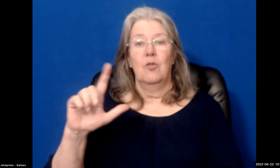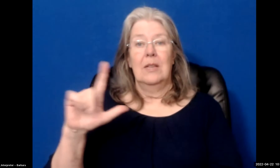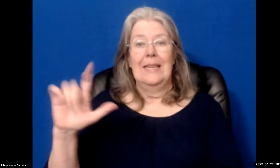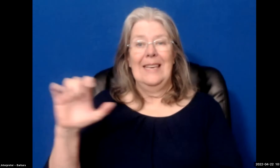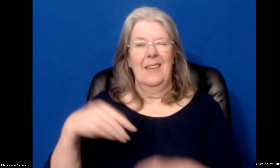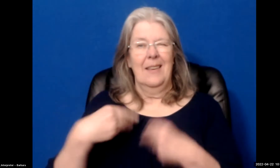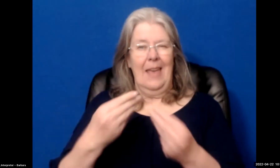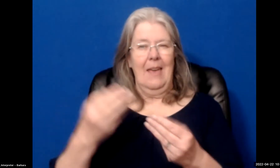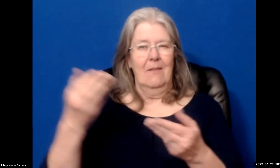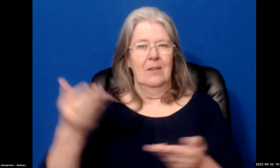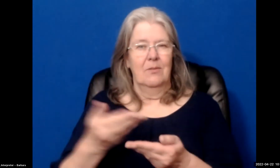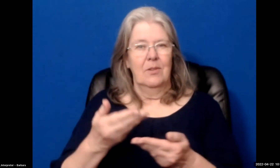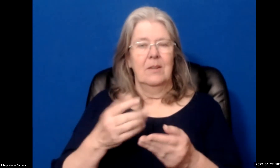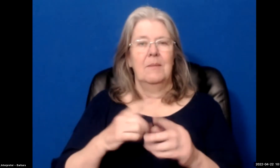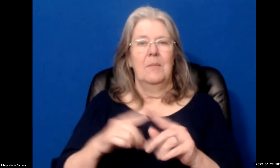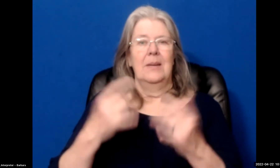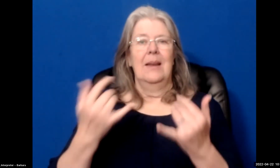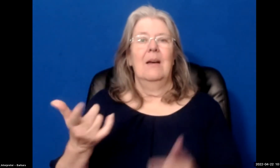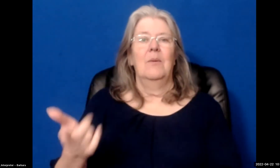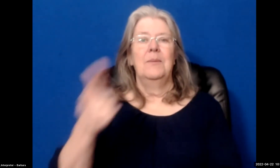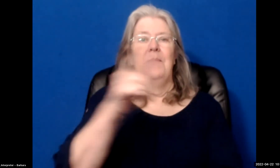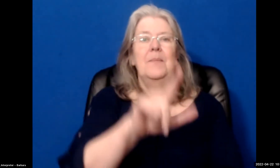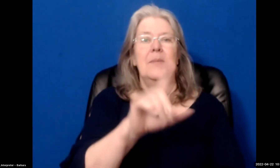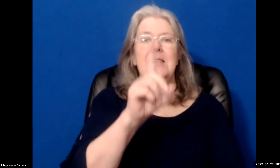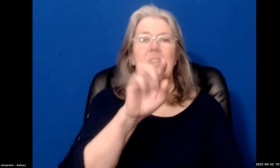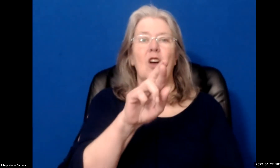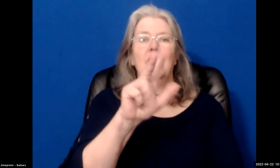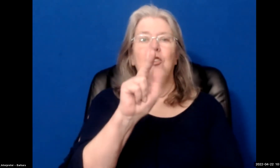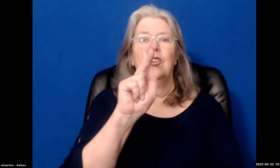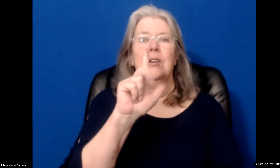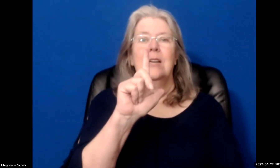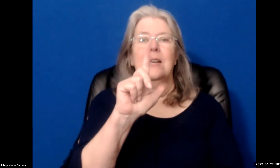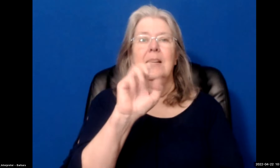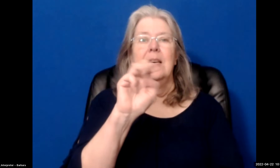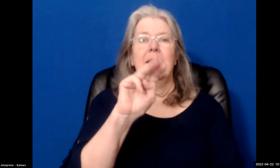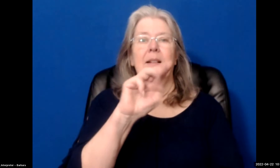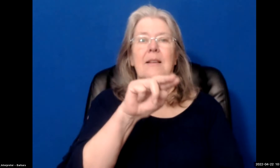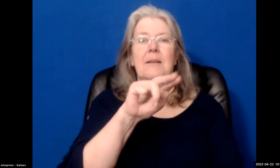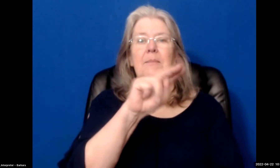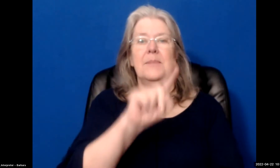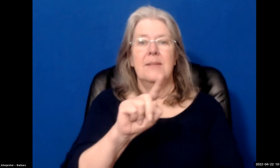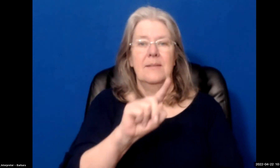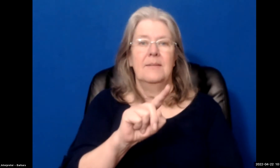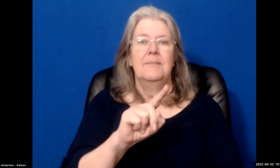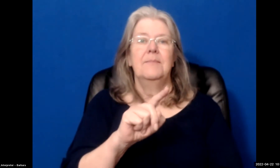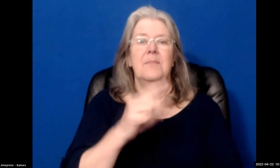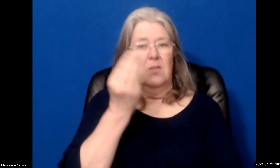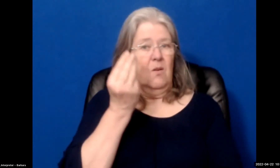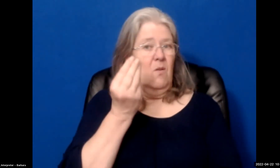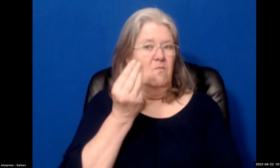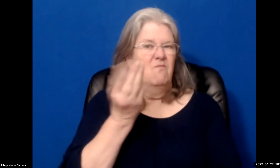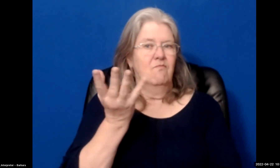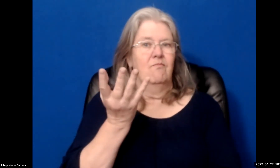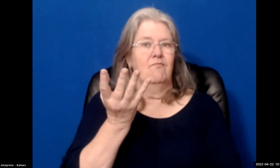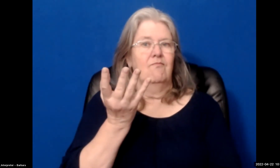I will turn it over to you, Dr Klemsz and let you fill in people, as you feel needed, and go